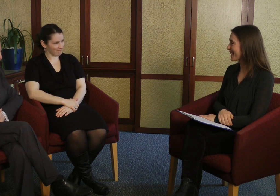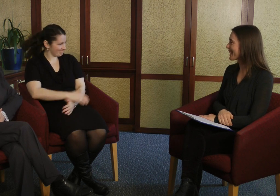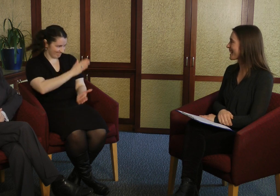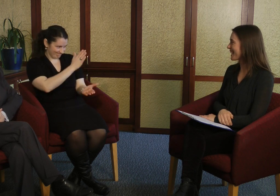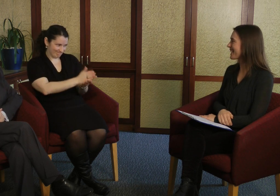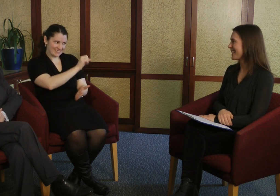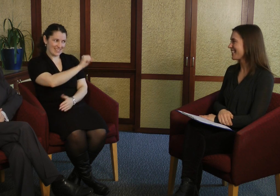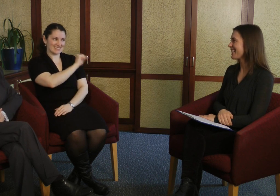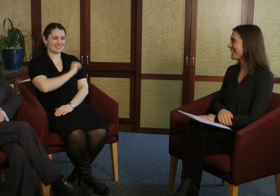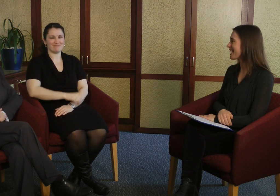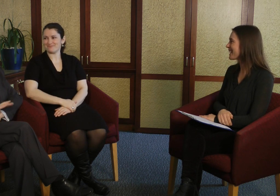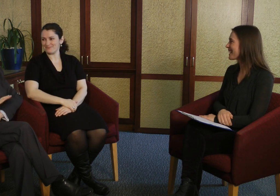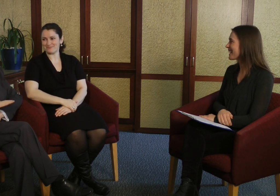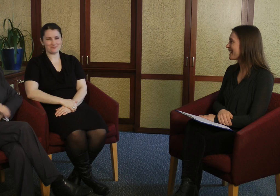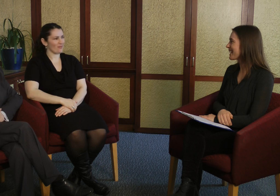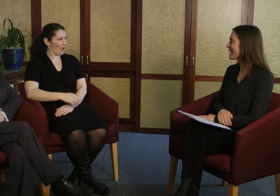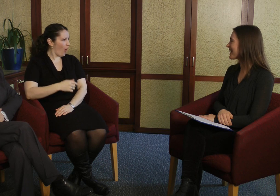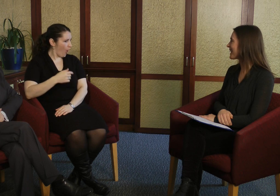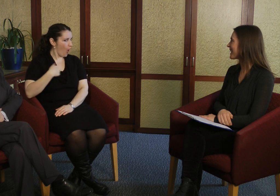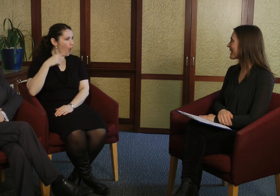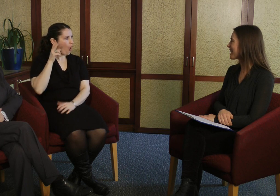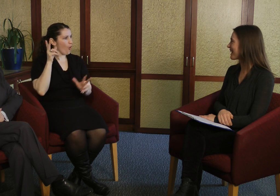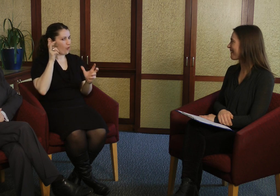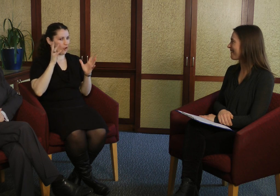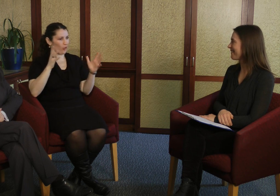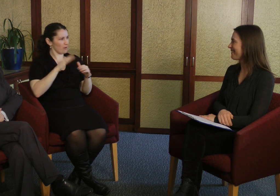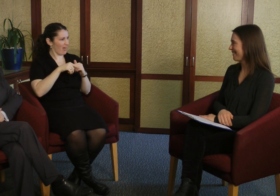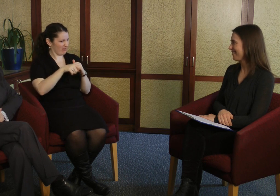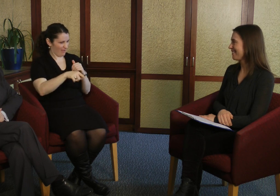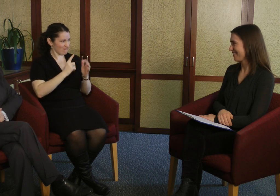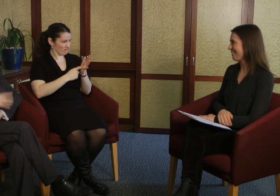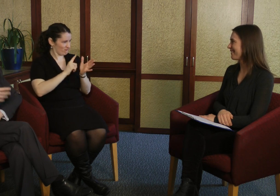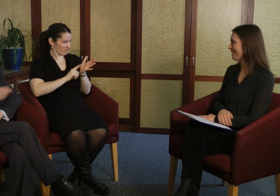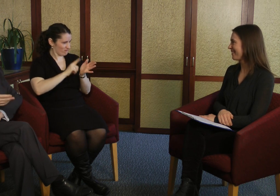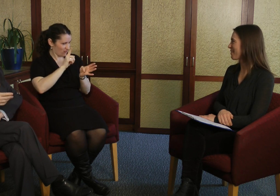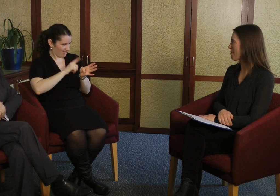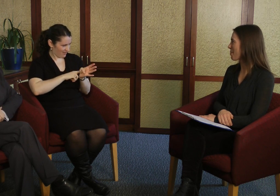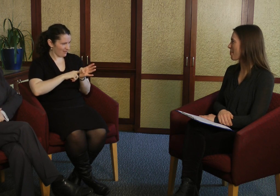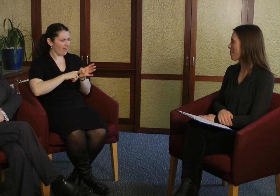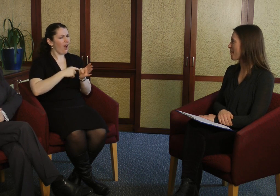C: Absolutely. I have heard a lot about the rally and initially I asked the question because